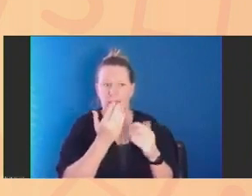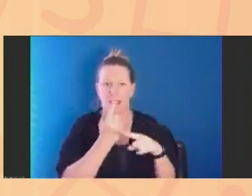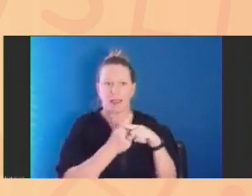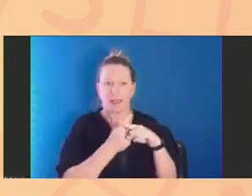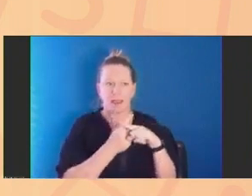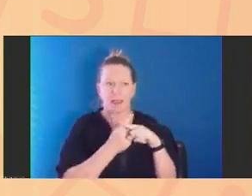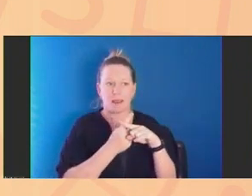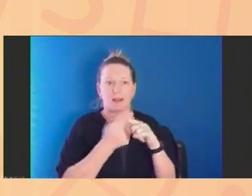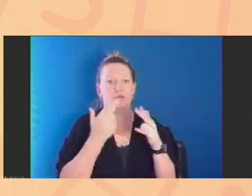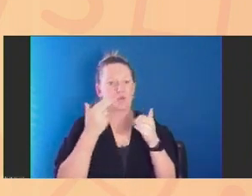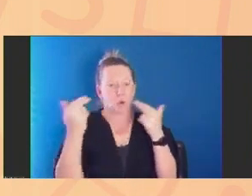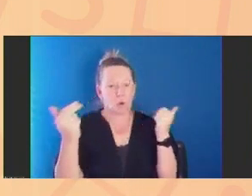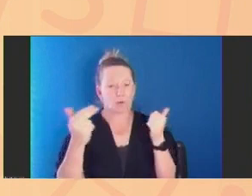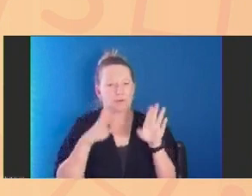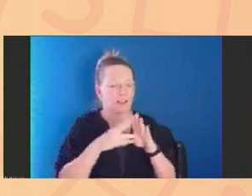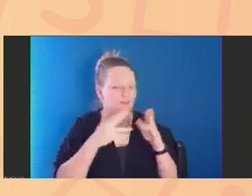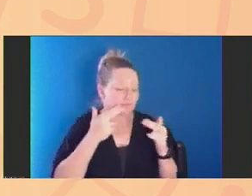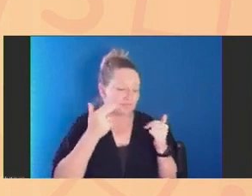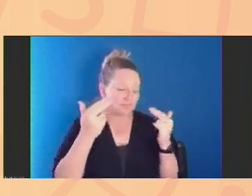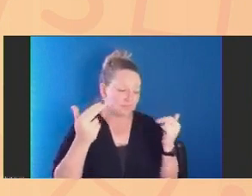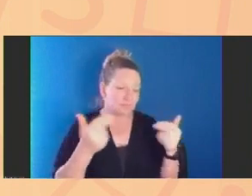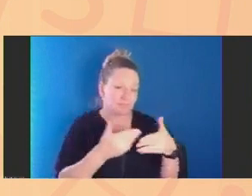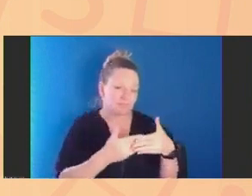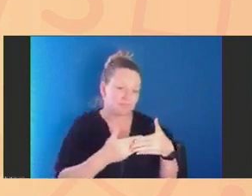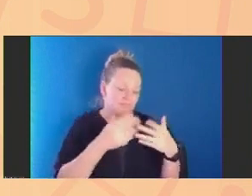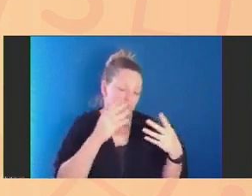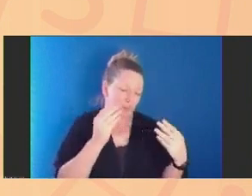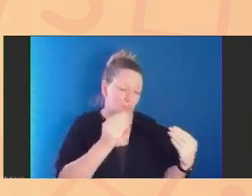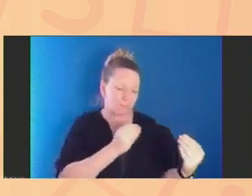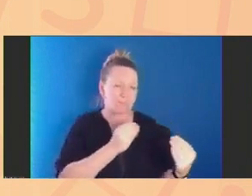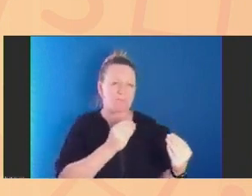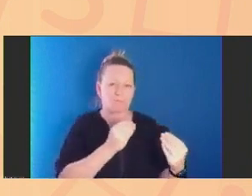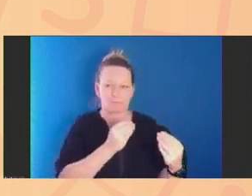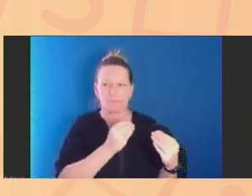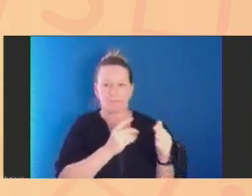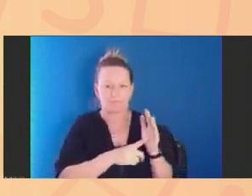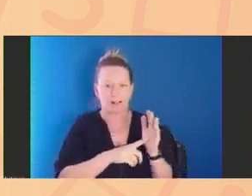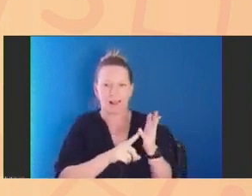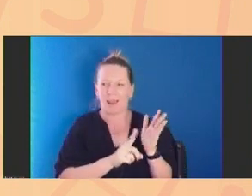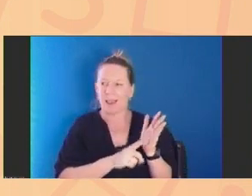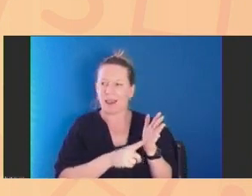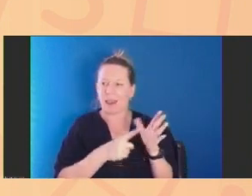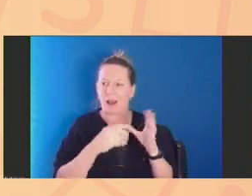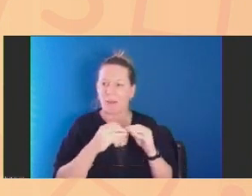lullabies and stuff for the children to sing along with us. This one is about birds.